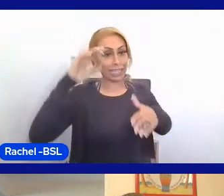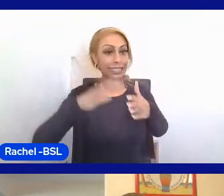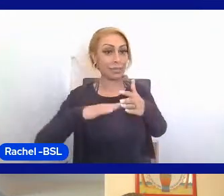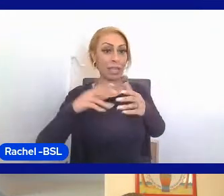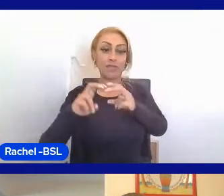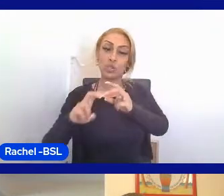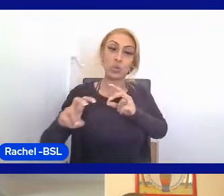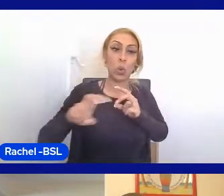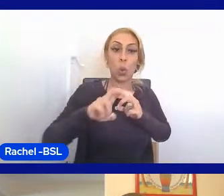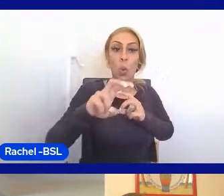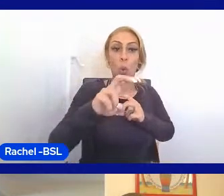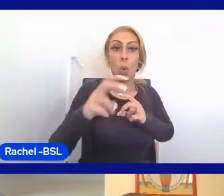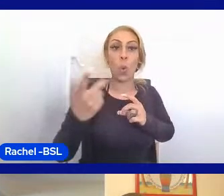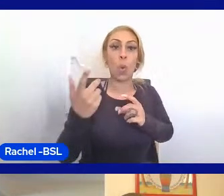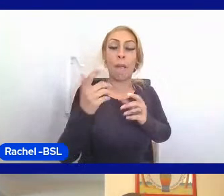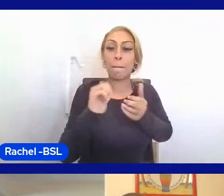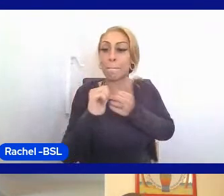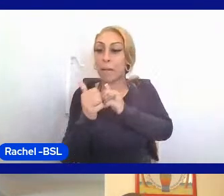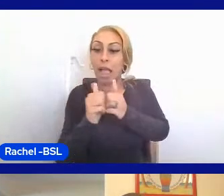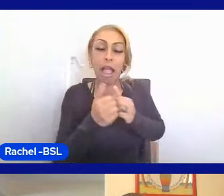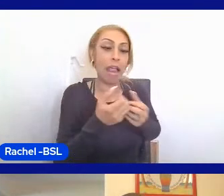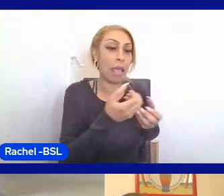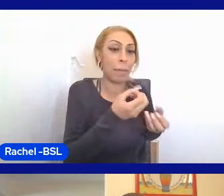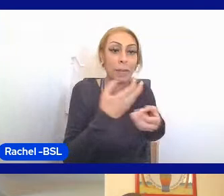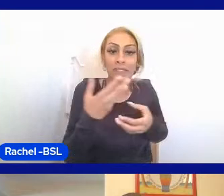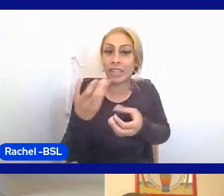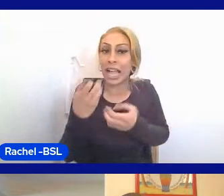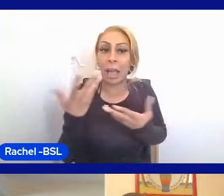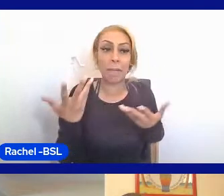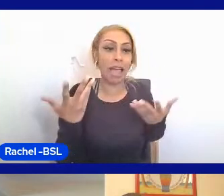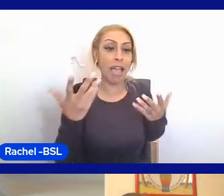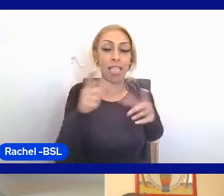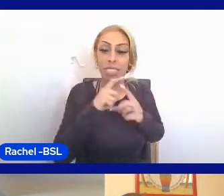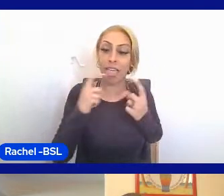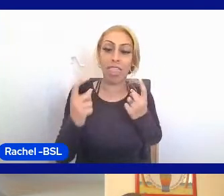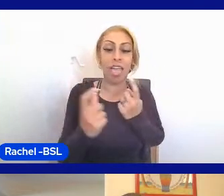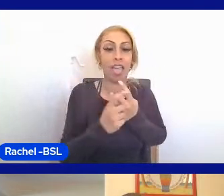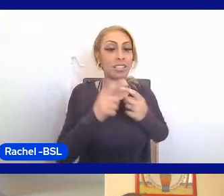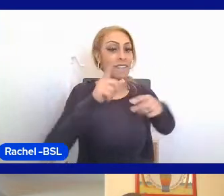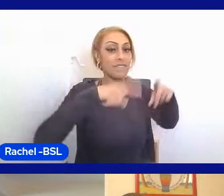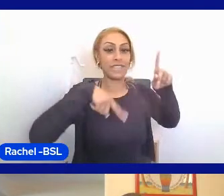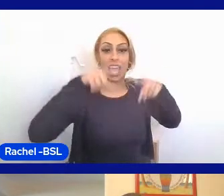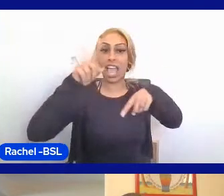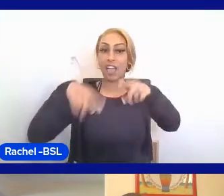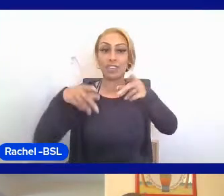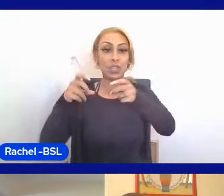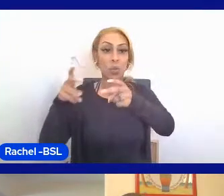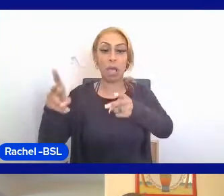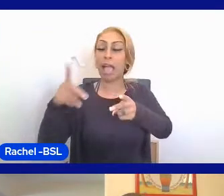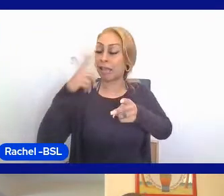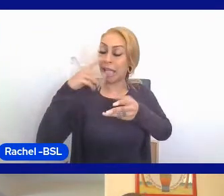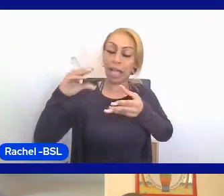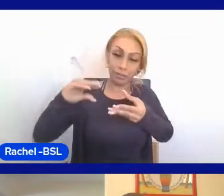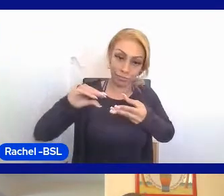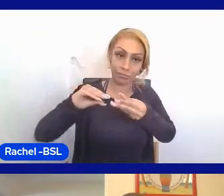or if it's going to be a classroom setting where children will experience that are individually or maybe in partners and then